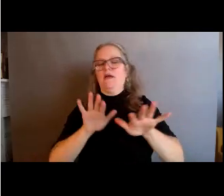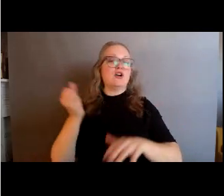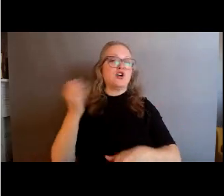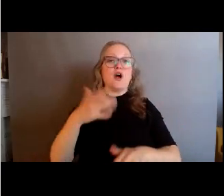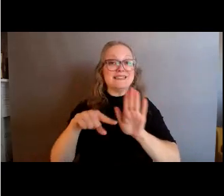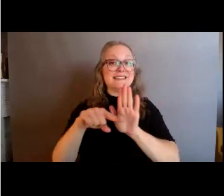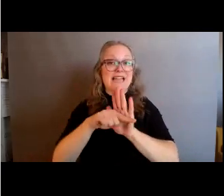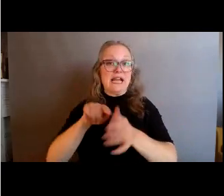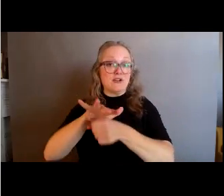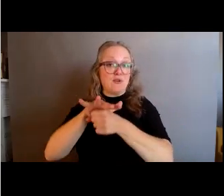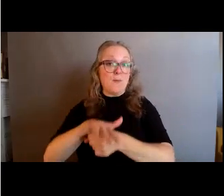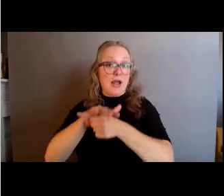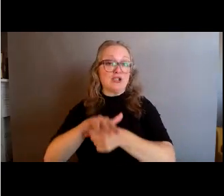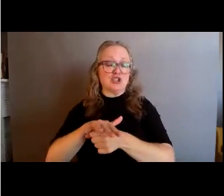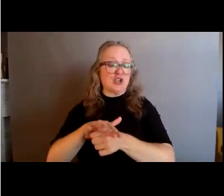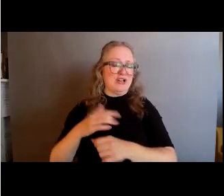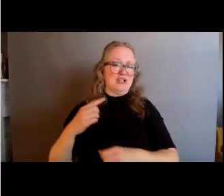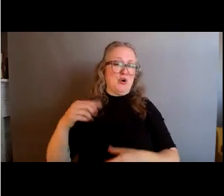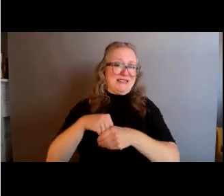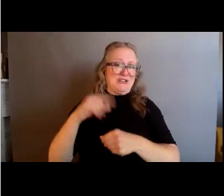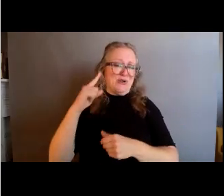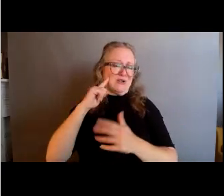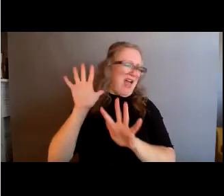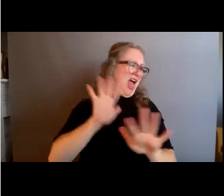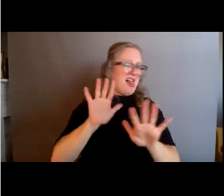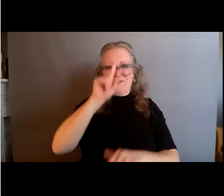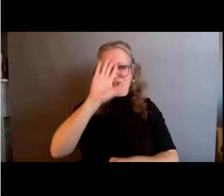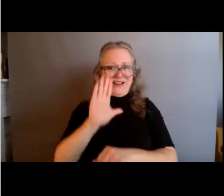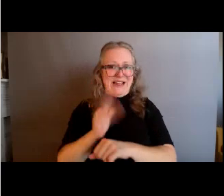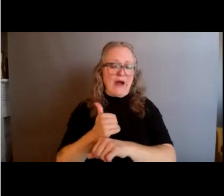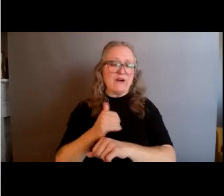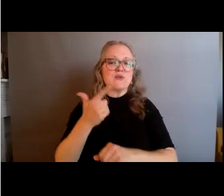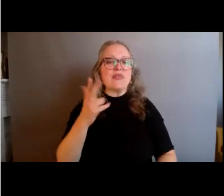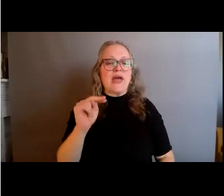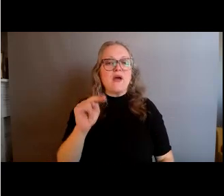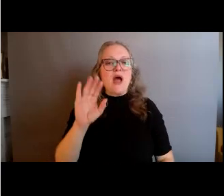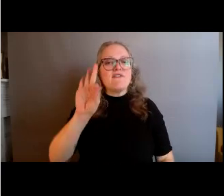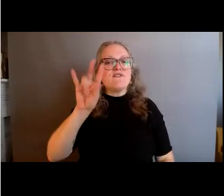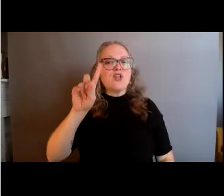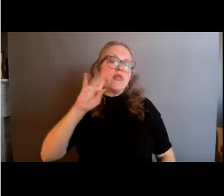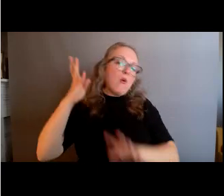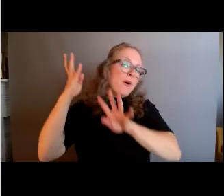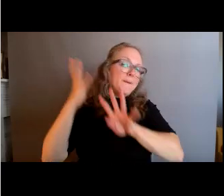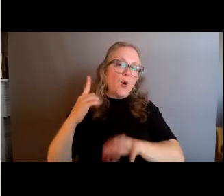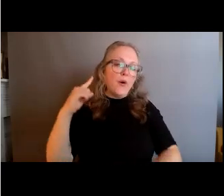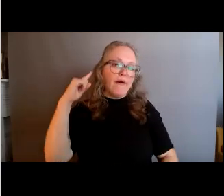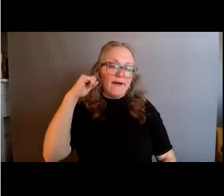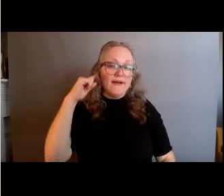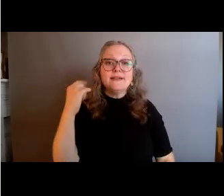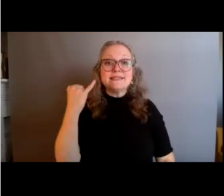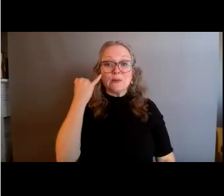we got fluid pouring in here. Now, why wouldn't you? Station tube doesn't work. Why do they do to get the fluid out?